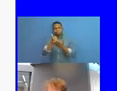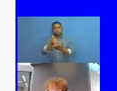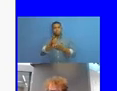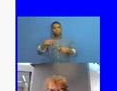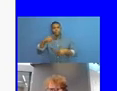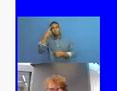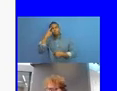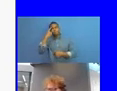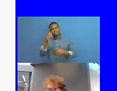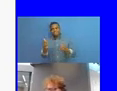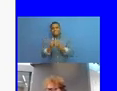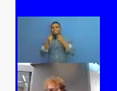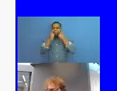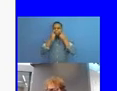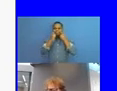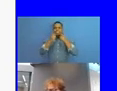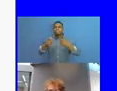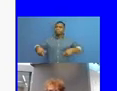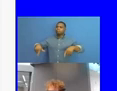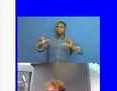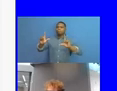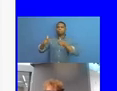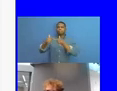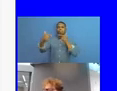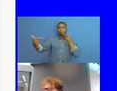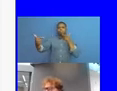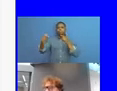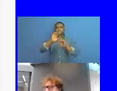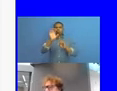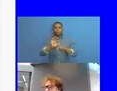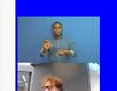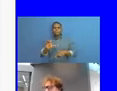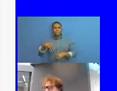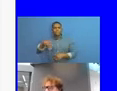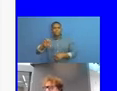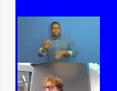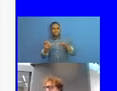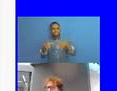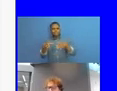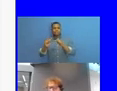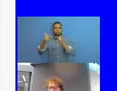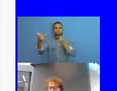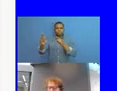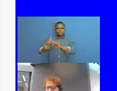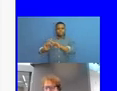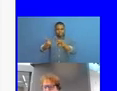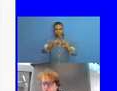to use it in a physical setting, in live meetings, that's all possible. So it's a conversation starter,